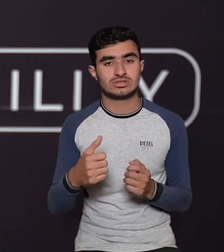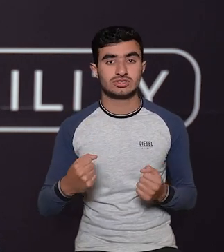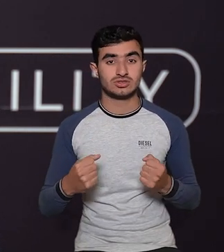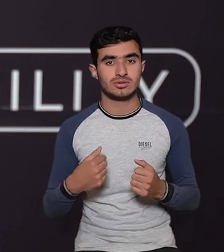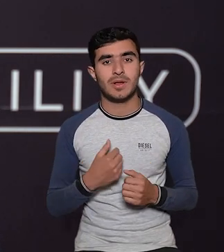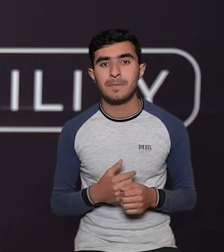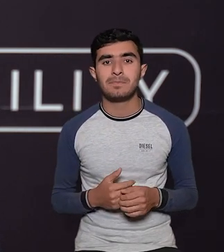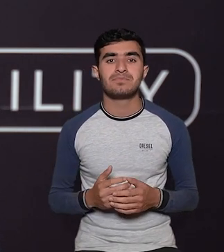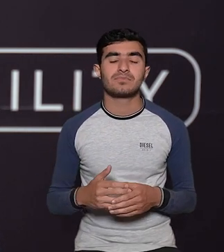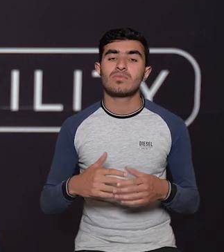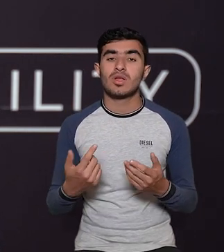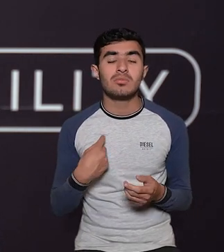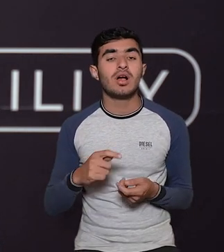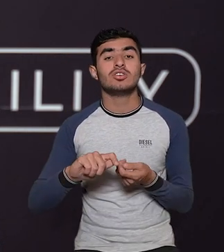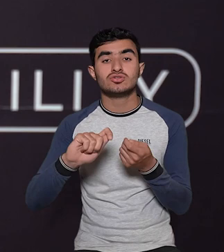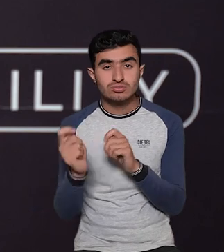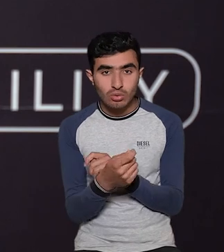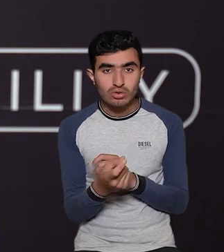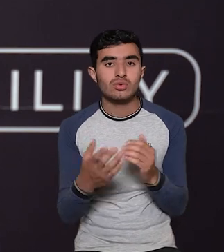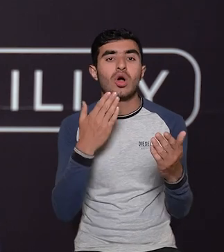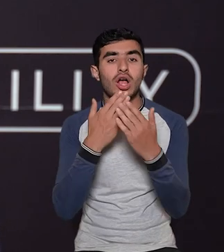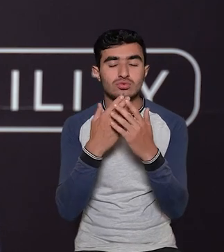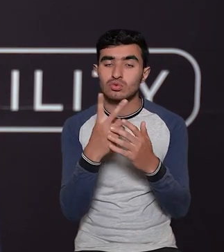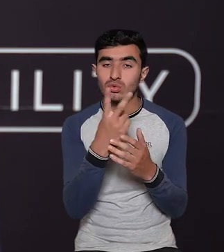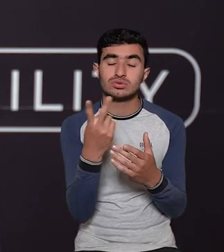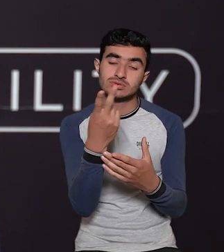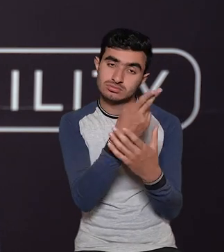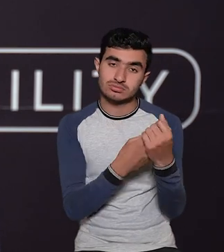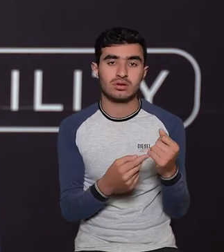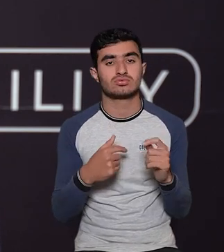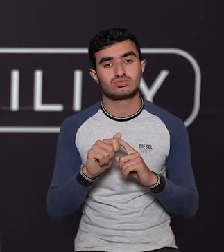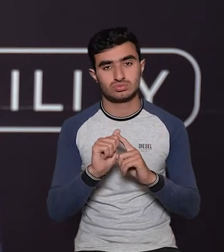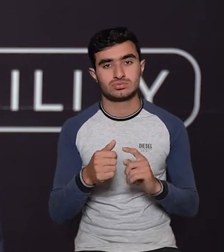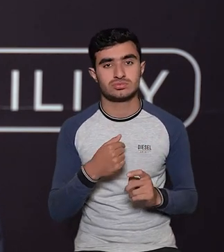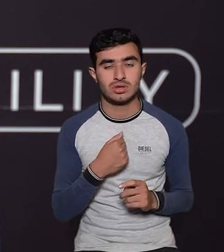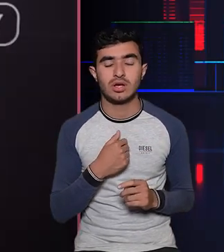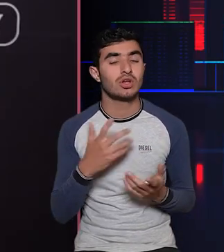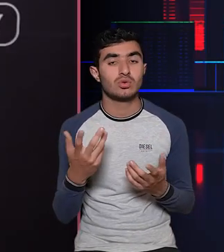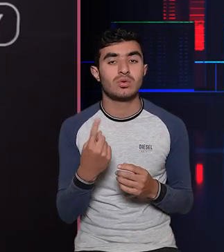So for two points I focused on athletics and cross country and for one point I targeted hockey.